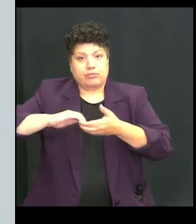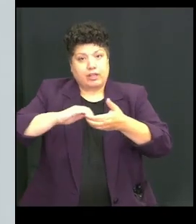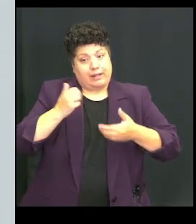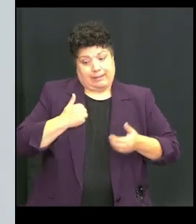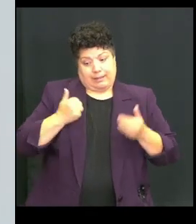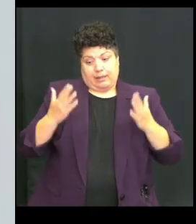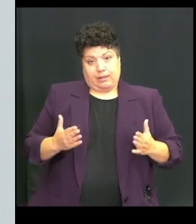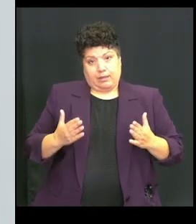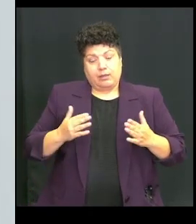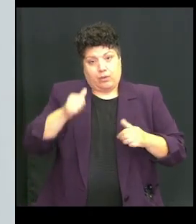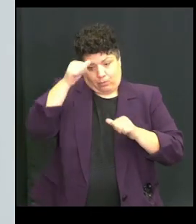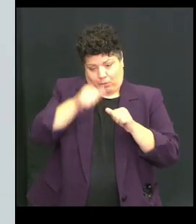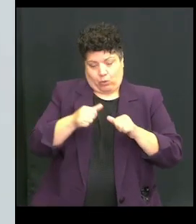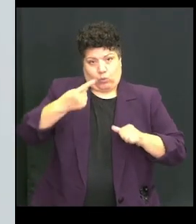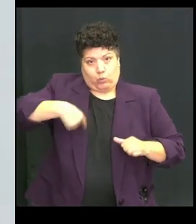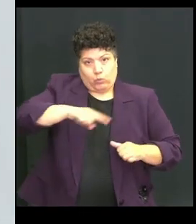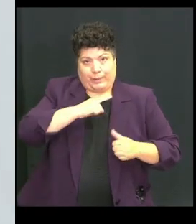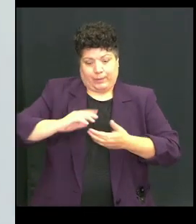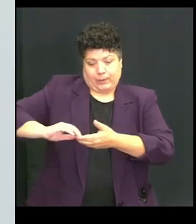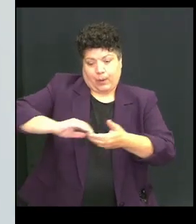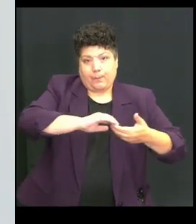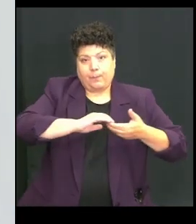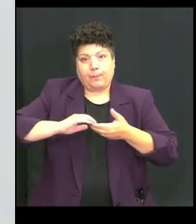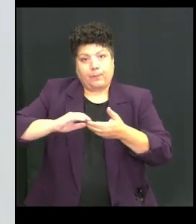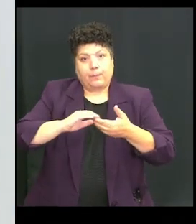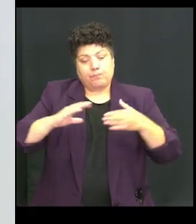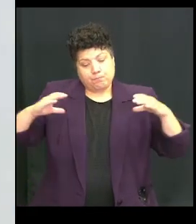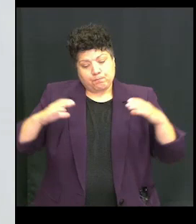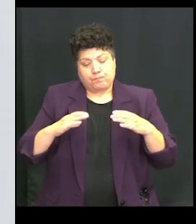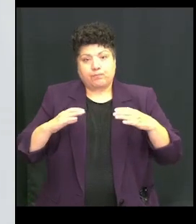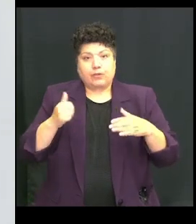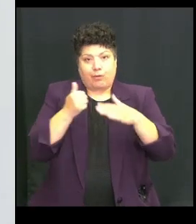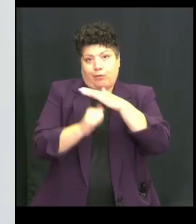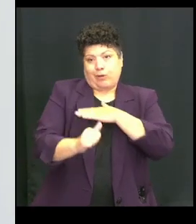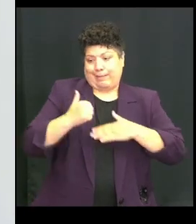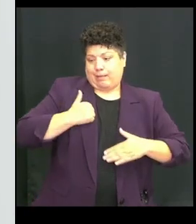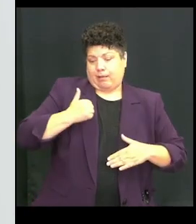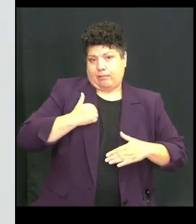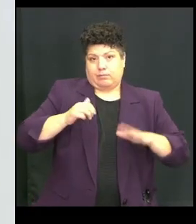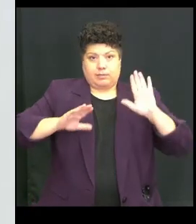reminding people of their common citizenship. Those sorts of things that bring people together.